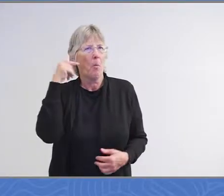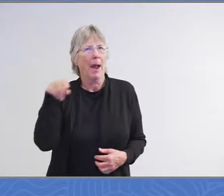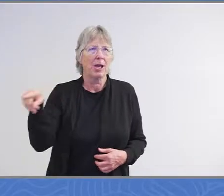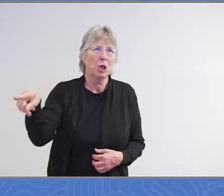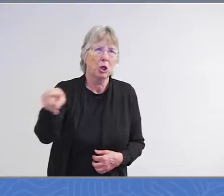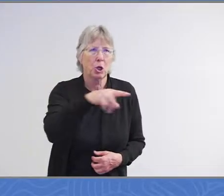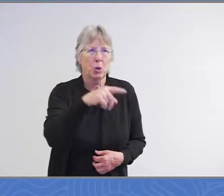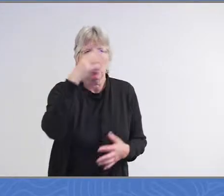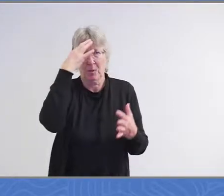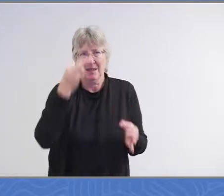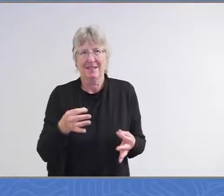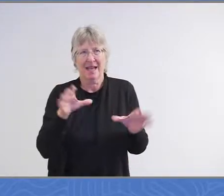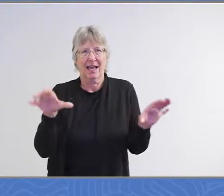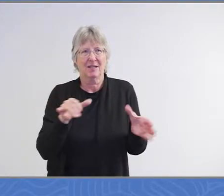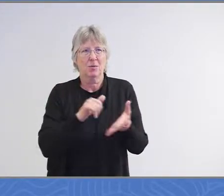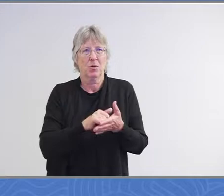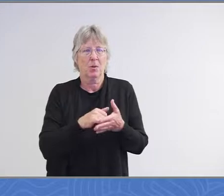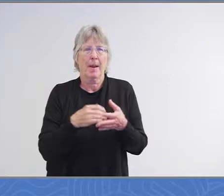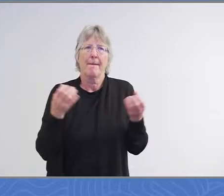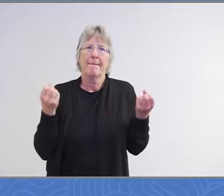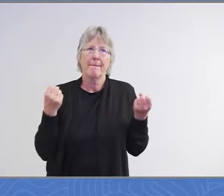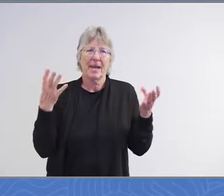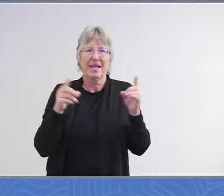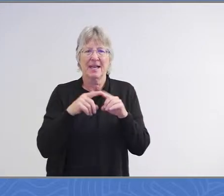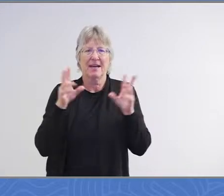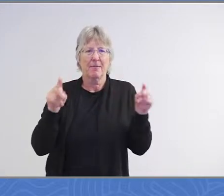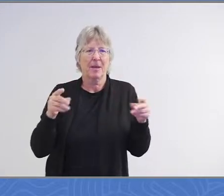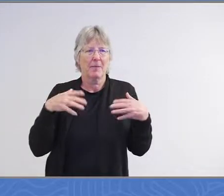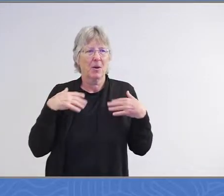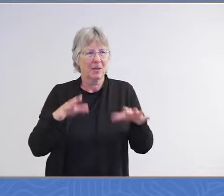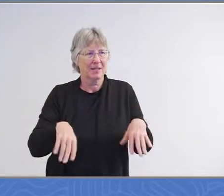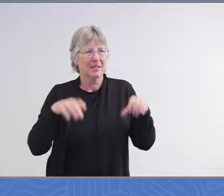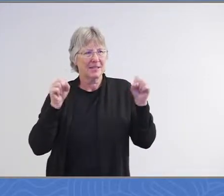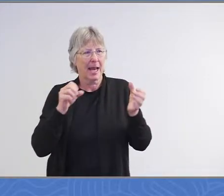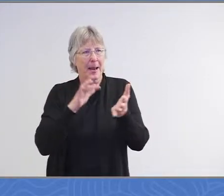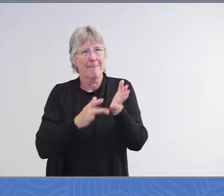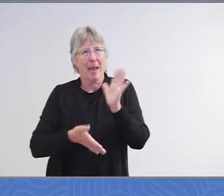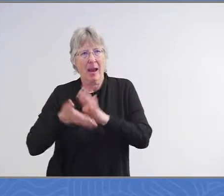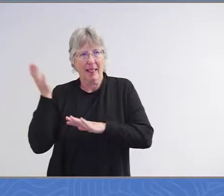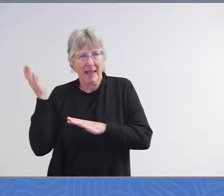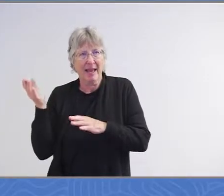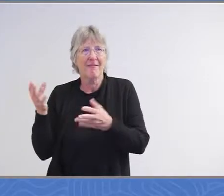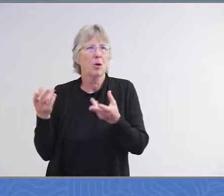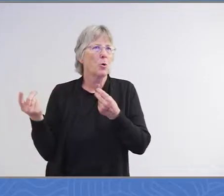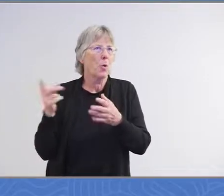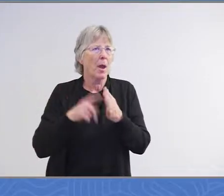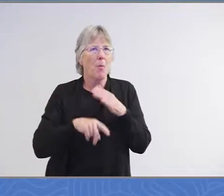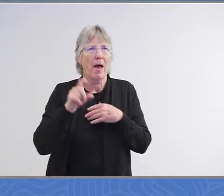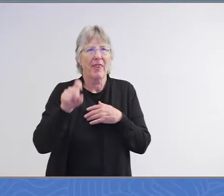You have record numbers of people taking medical leave and doing what they need to do to protect their own health